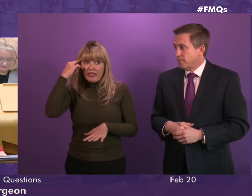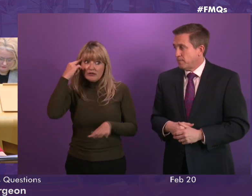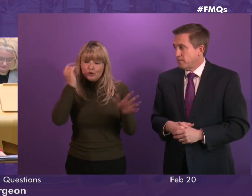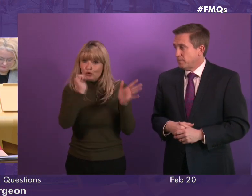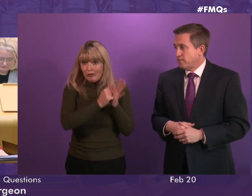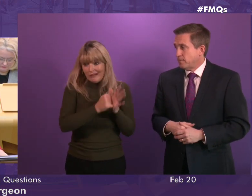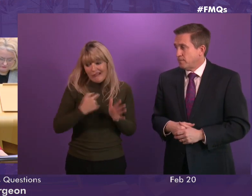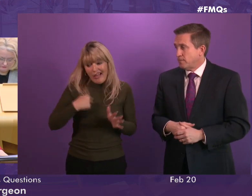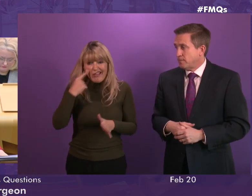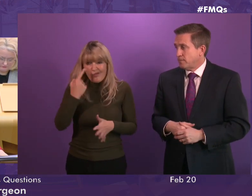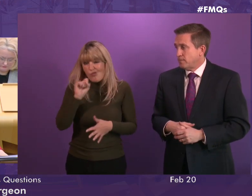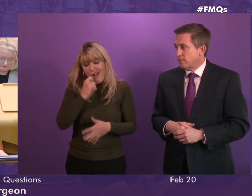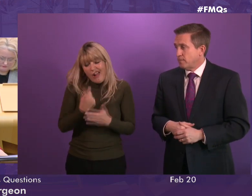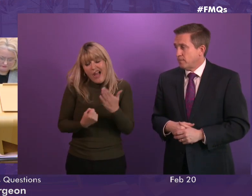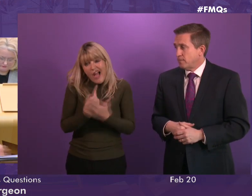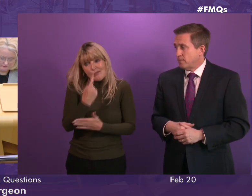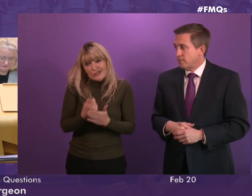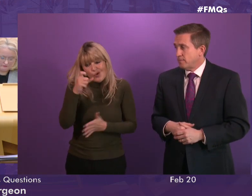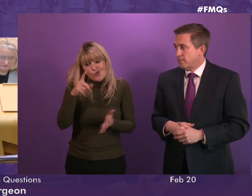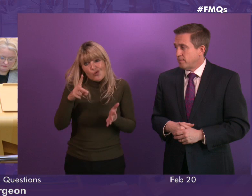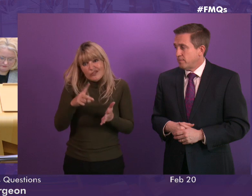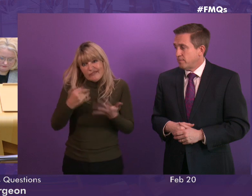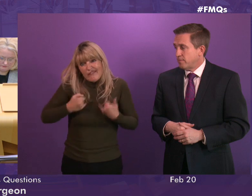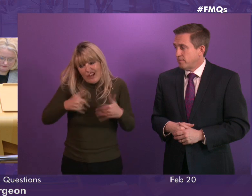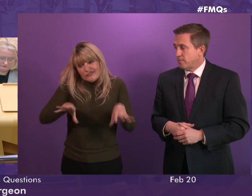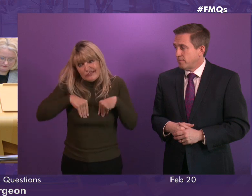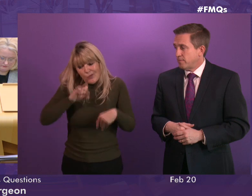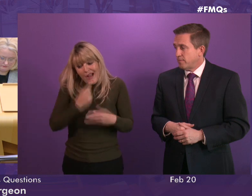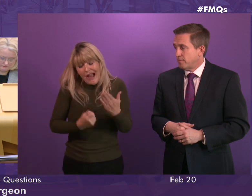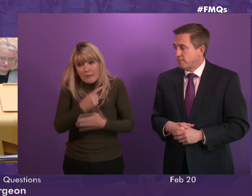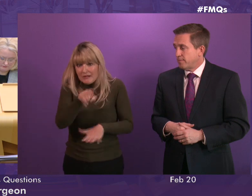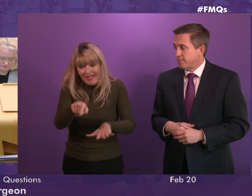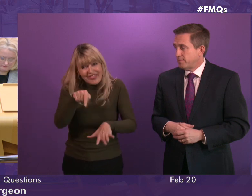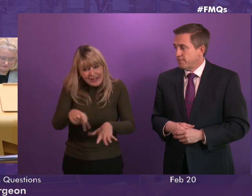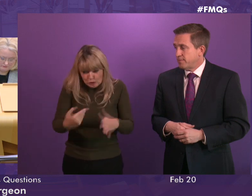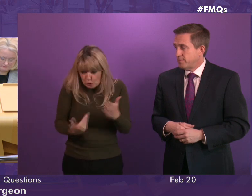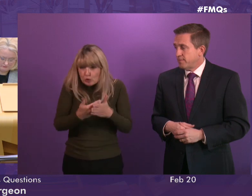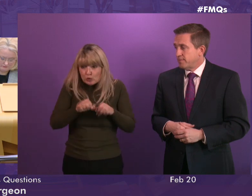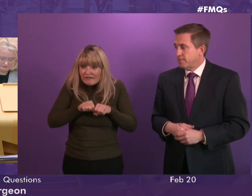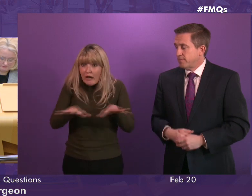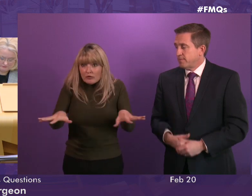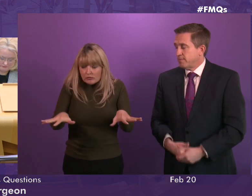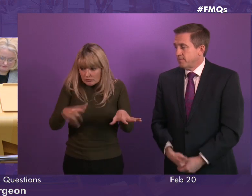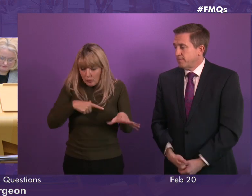see cases here. There is still a lot to learn about the virus—whom it affects, whom it